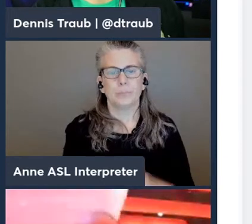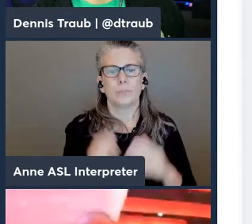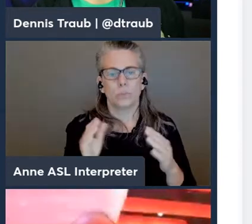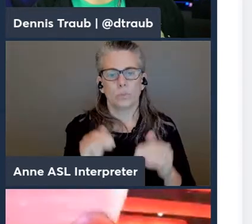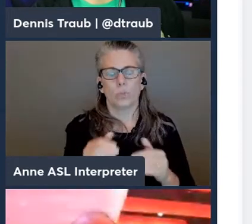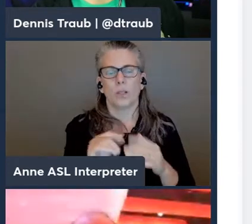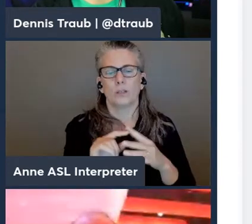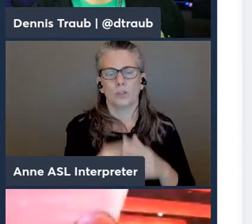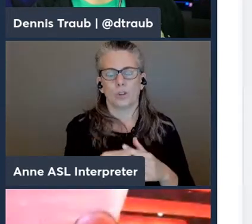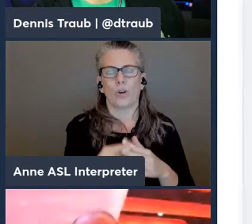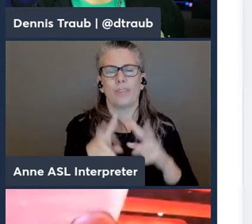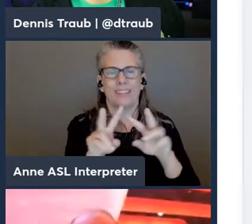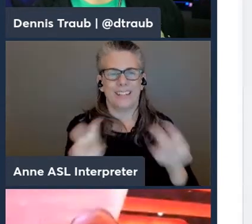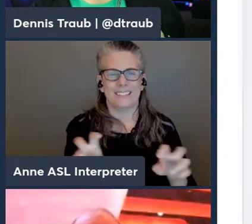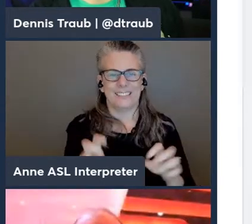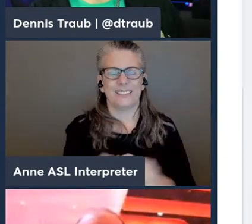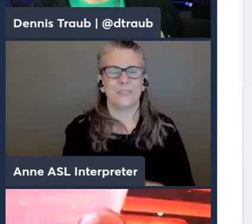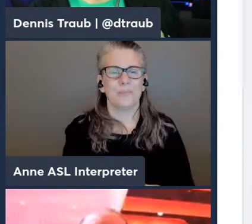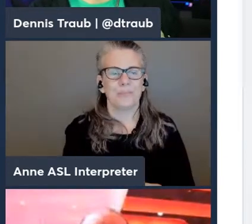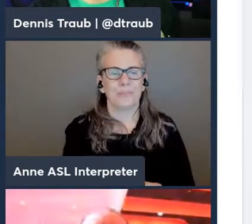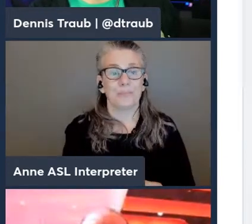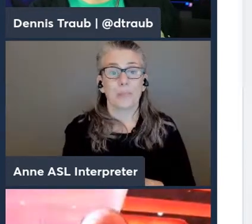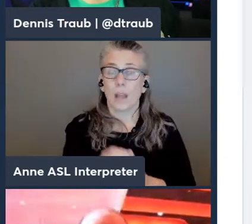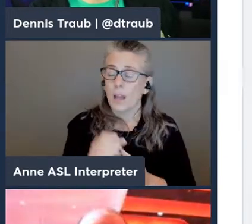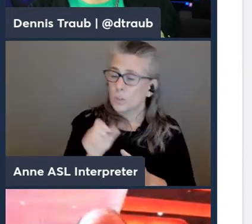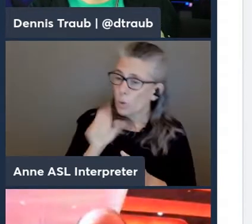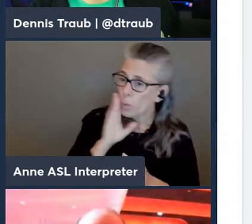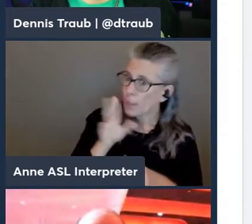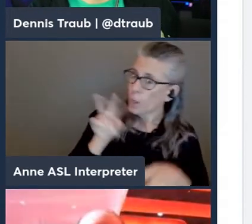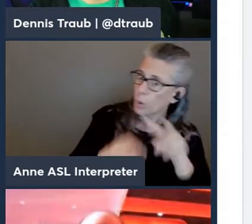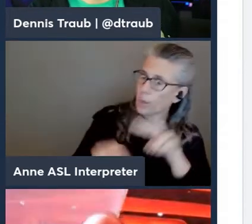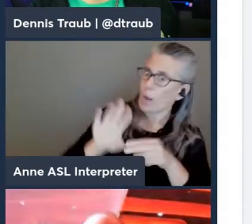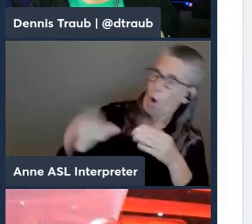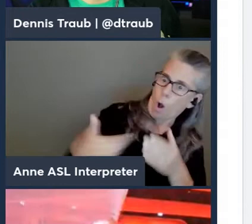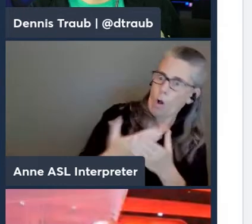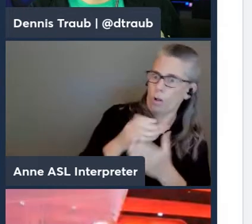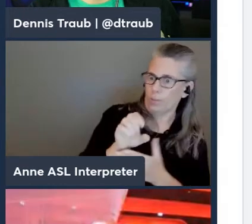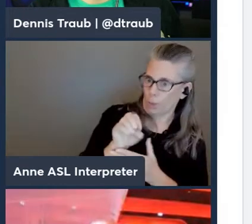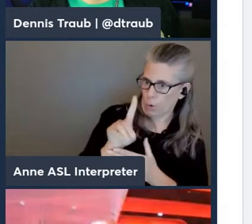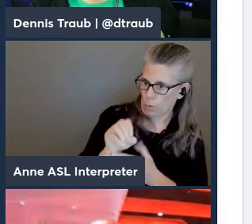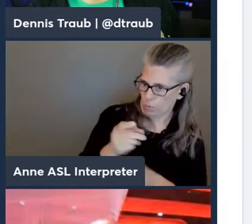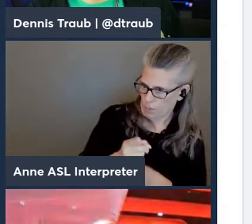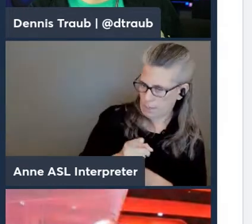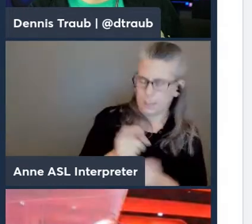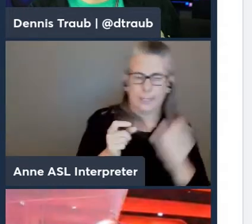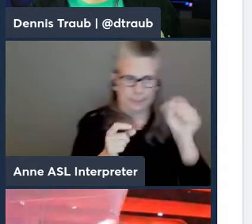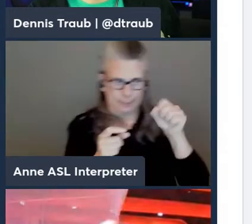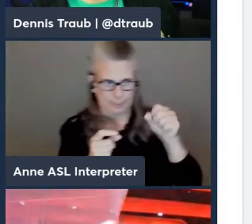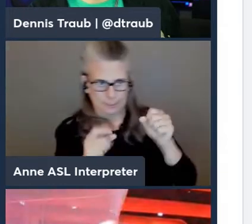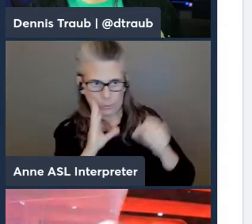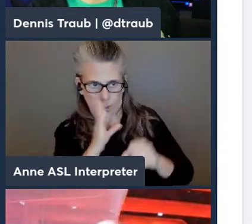Okay. So, does it look at all the code in that repository, right? Yeah. So, yes. When I run this initial analysis,